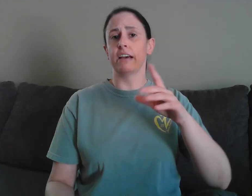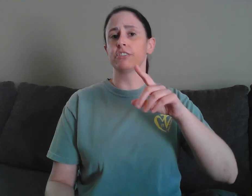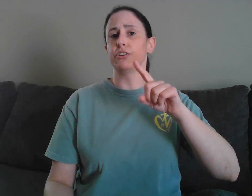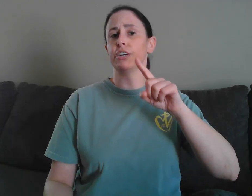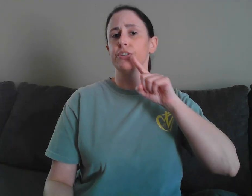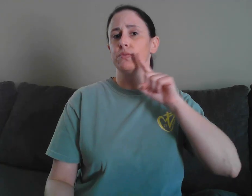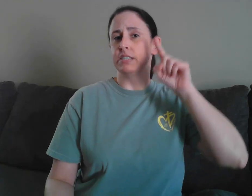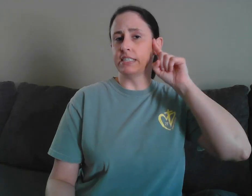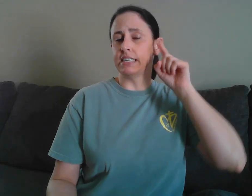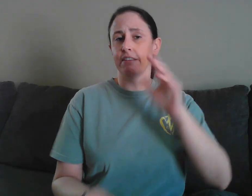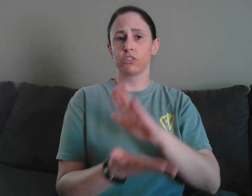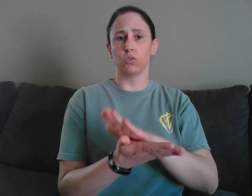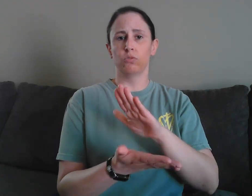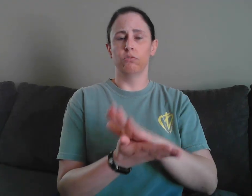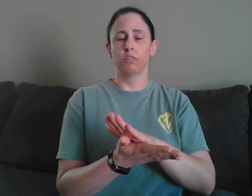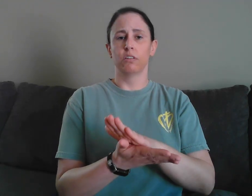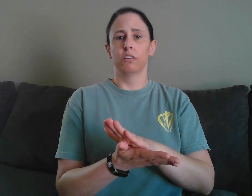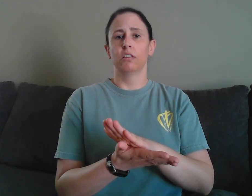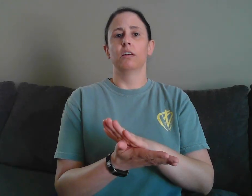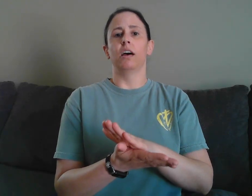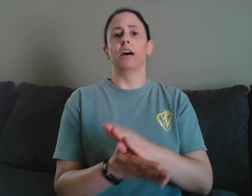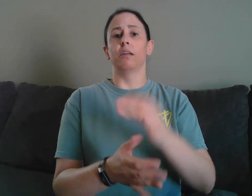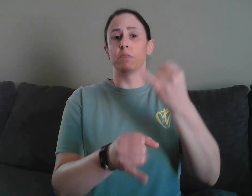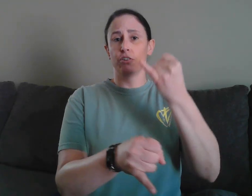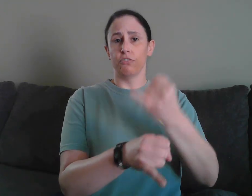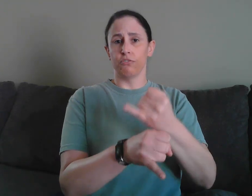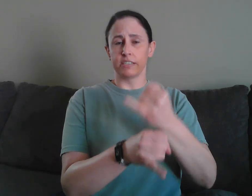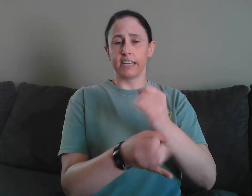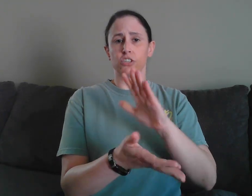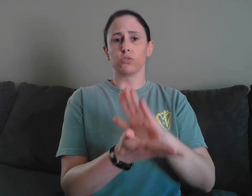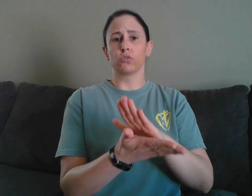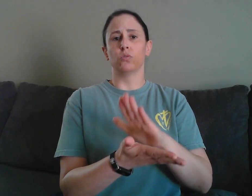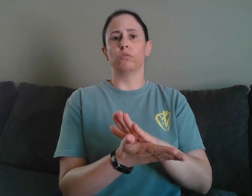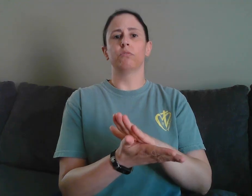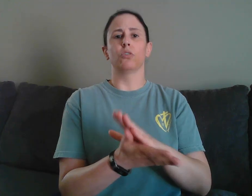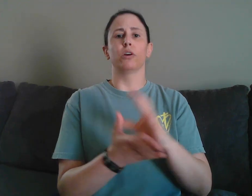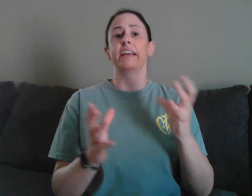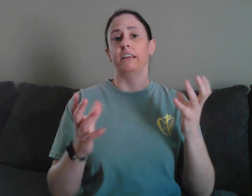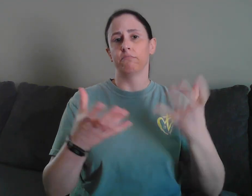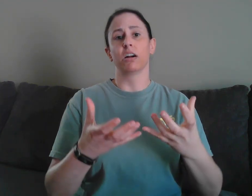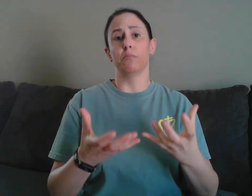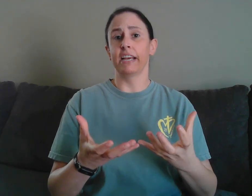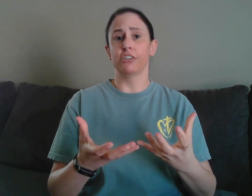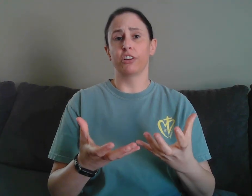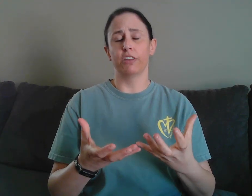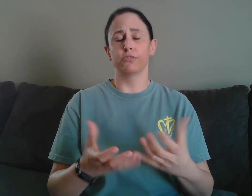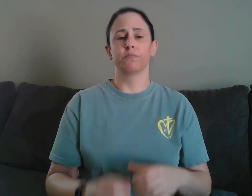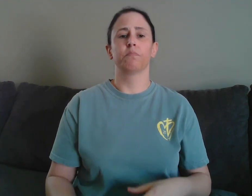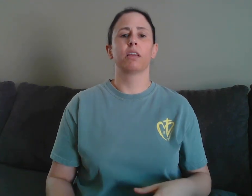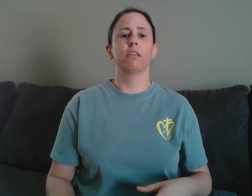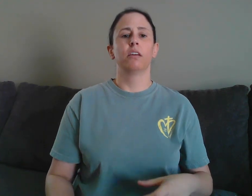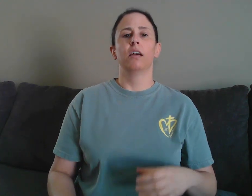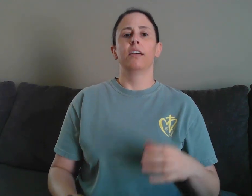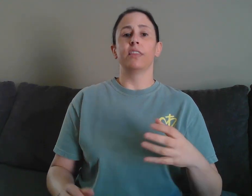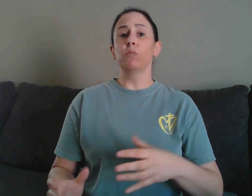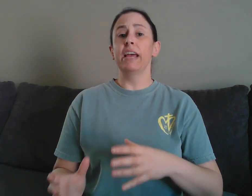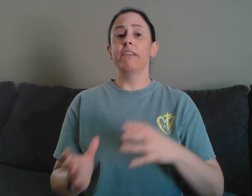deaf. So you could do deaf school, um residential school, or any combination of those. Then we have